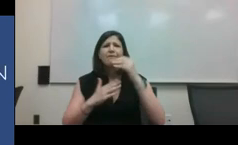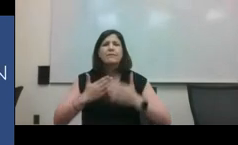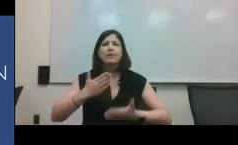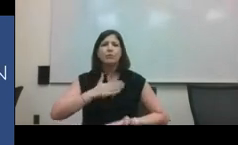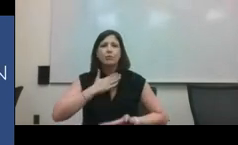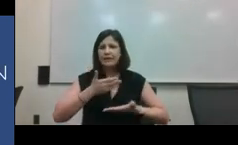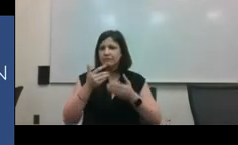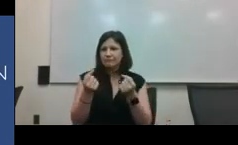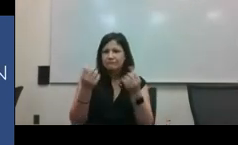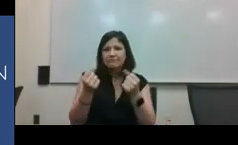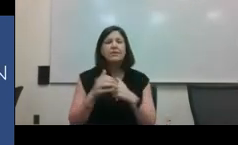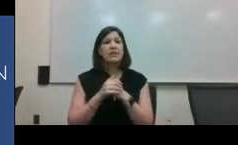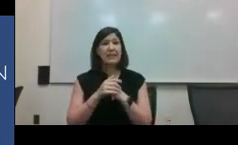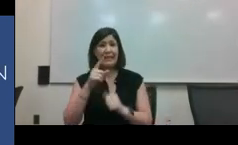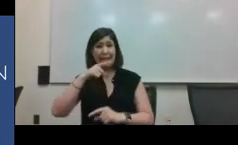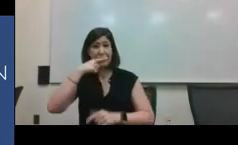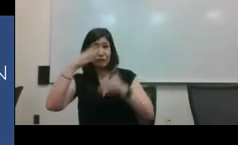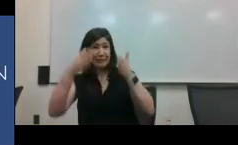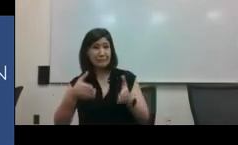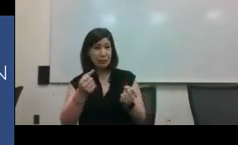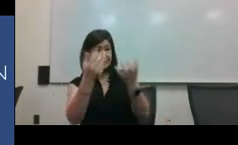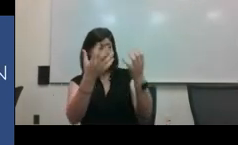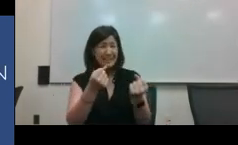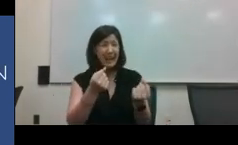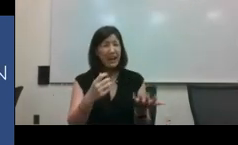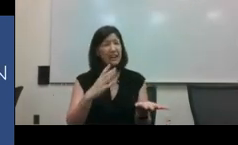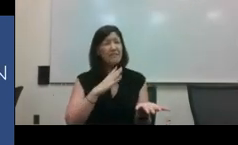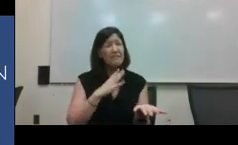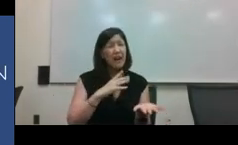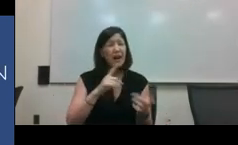to do it. When it was only a hearing person signing, it was okay but definitely not as good.